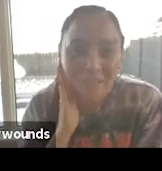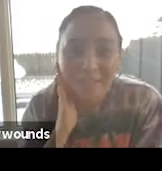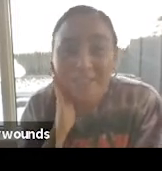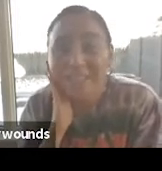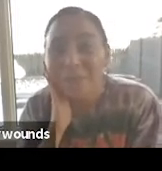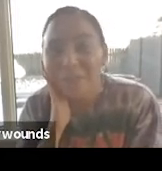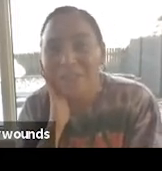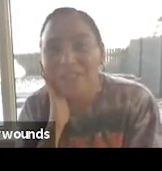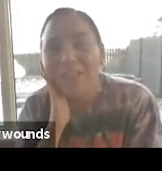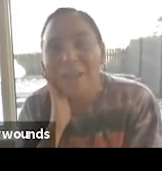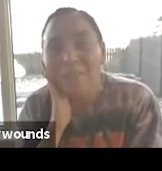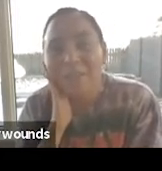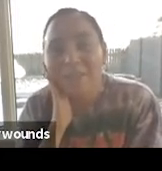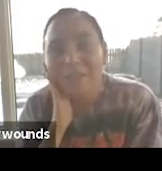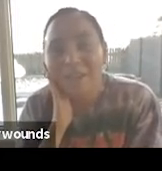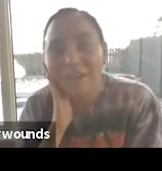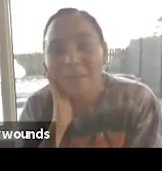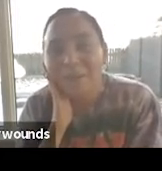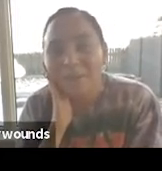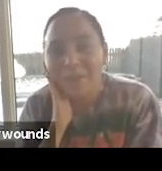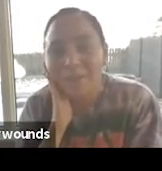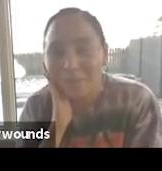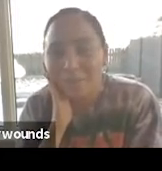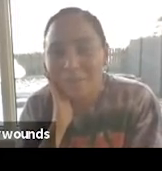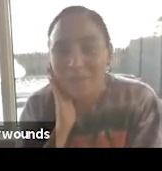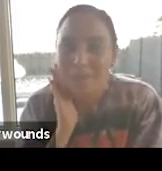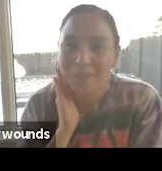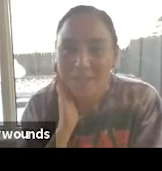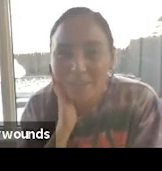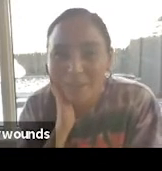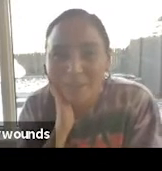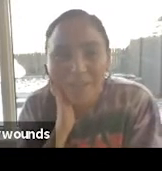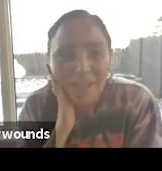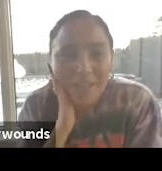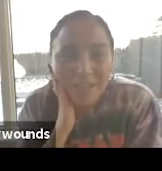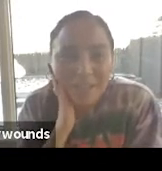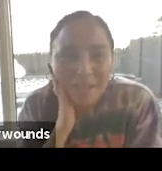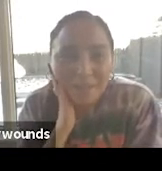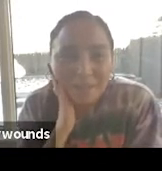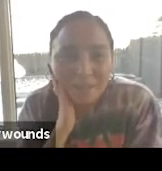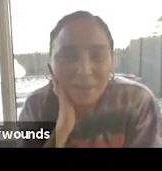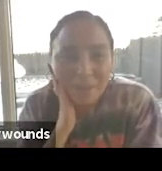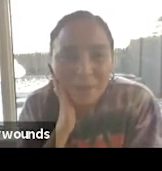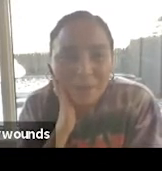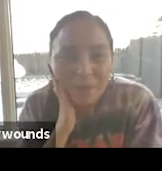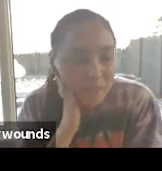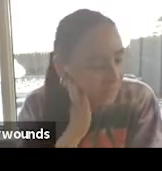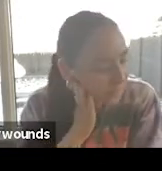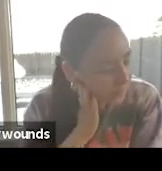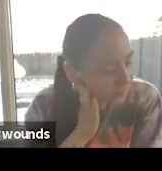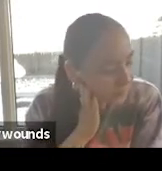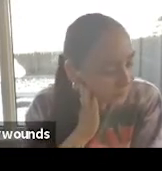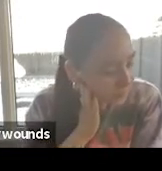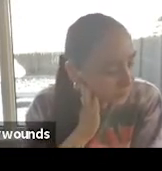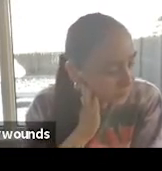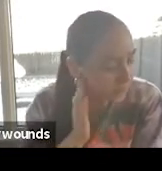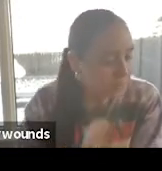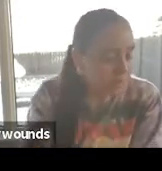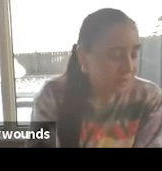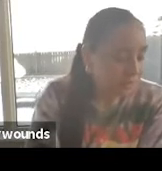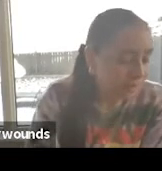discuss these questions based on our experiences or what we've been doing in the spiral. So, sorry.